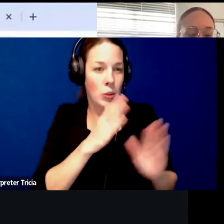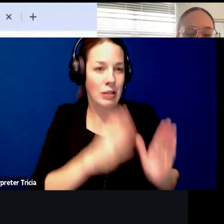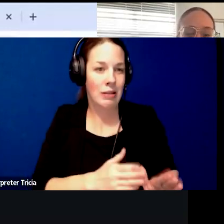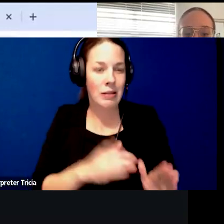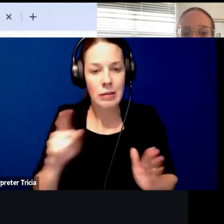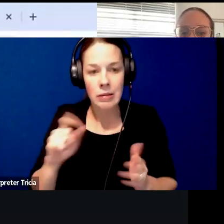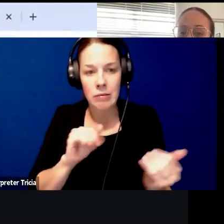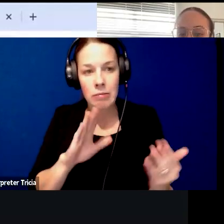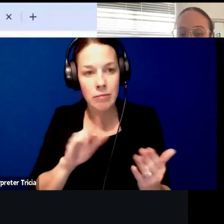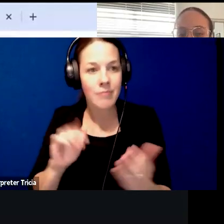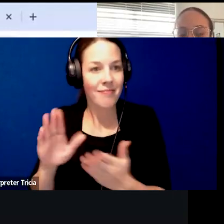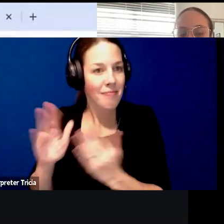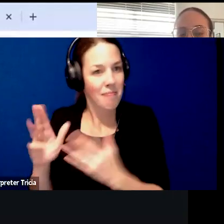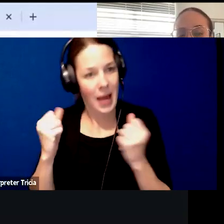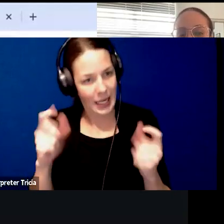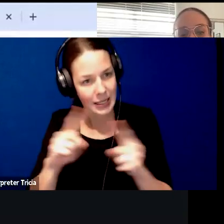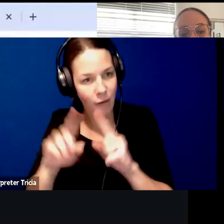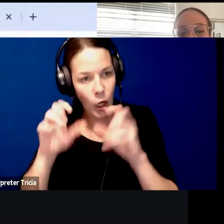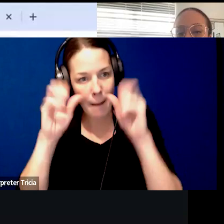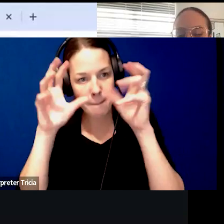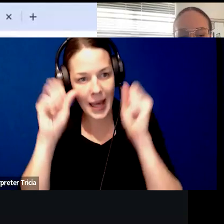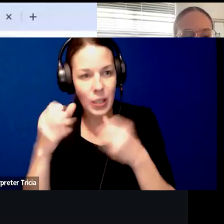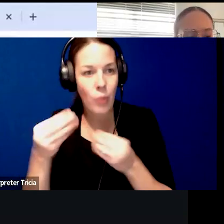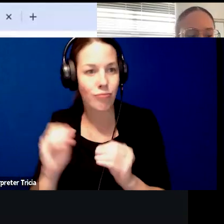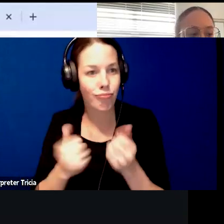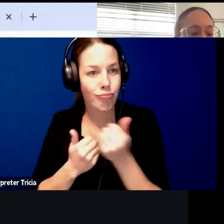all of these amazing organizations that were supporting local musicians.